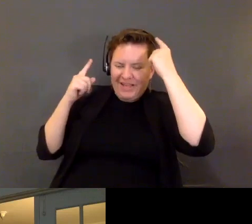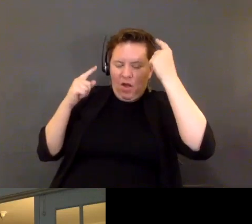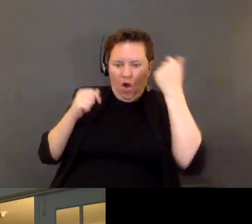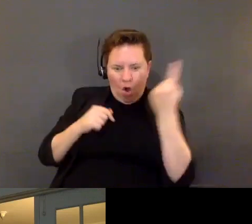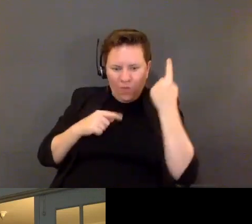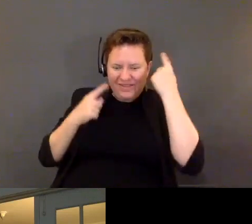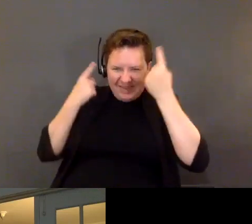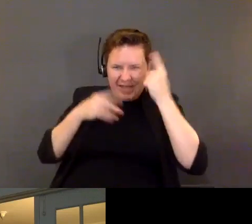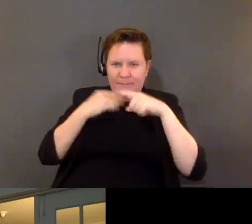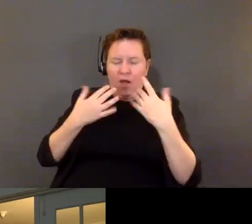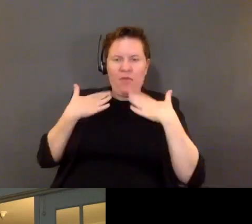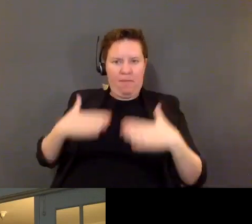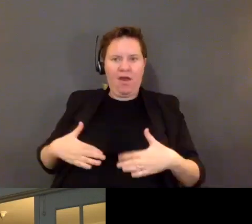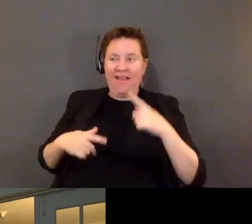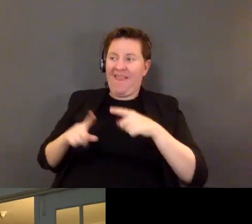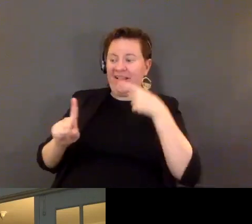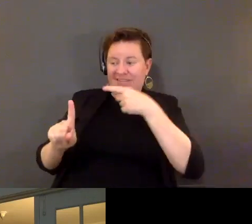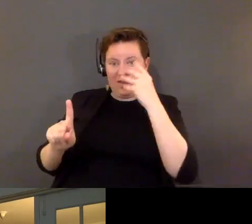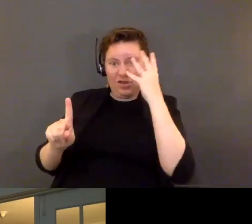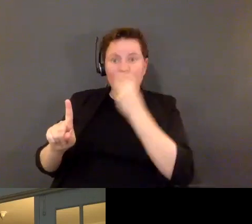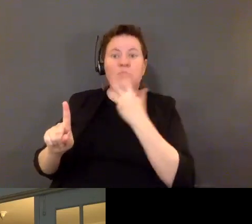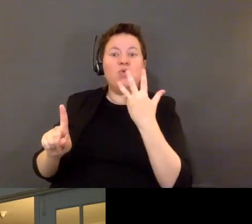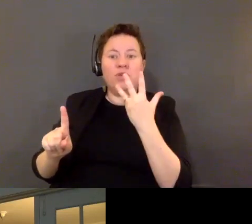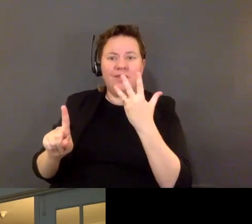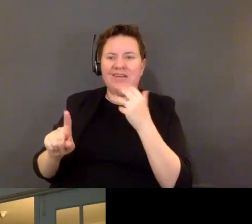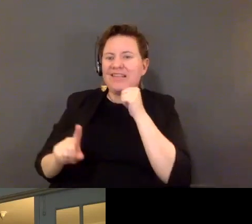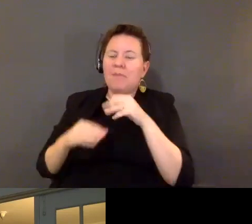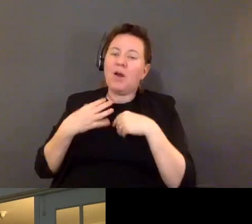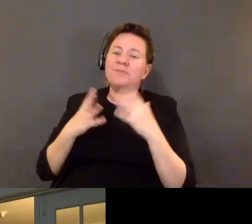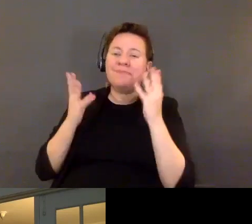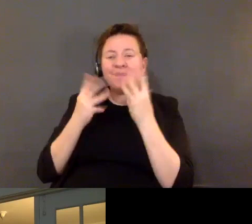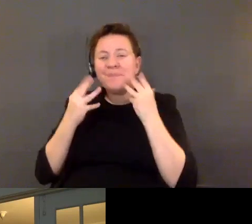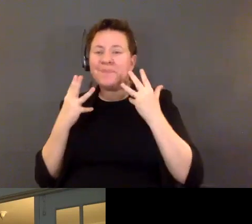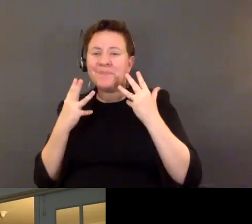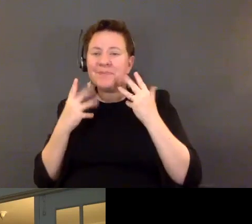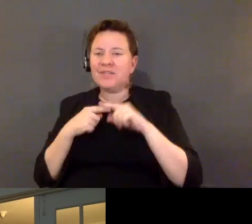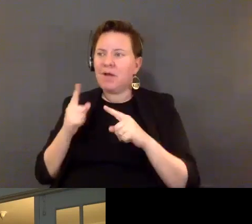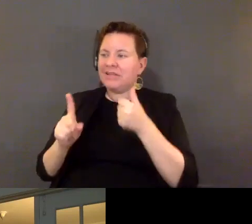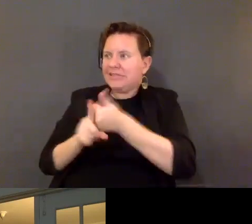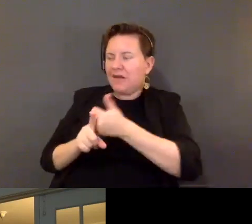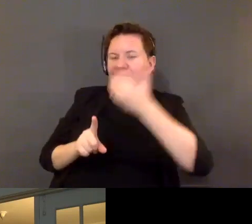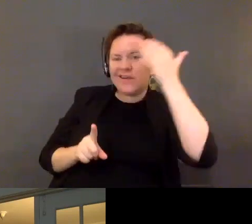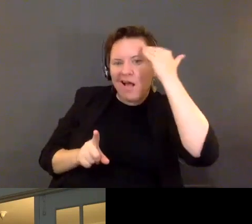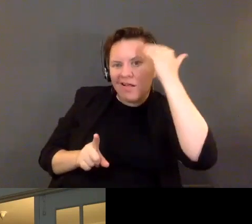beauty that i see it's not about prettiness at all it's about this self-knowledge that i really want